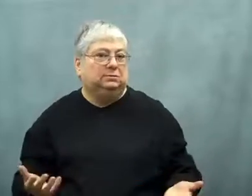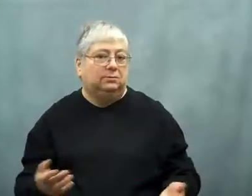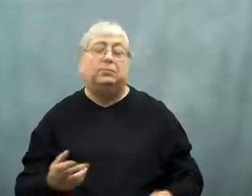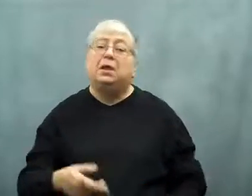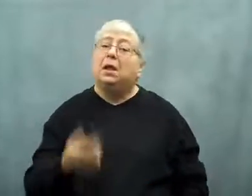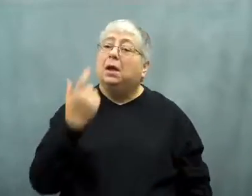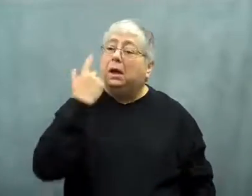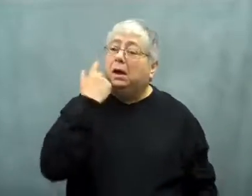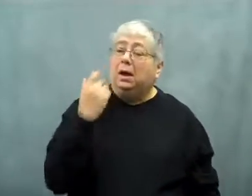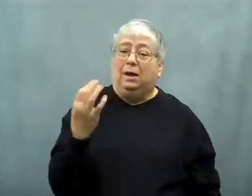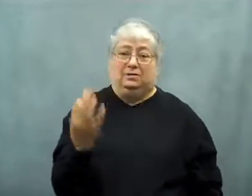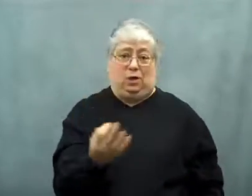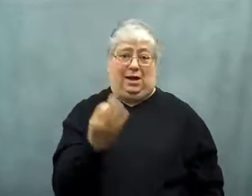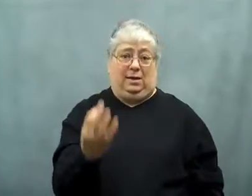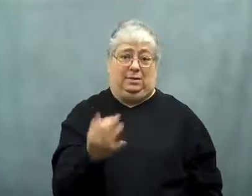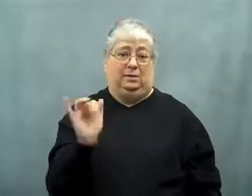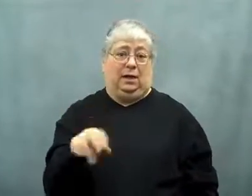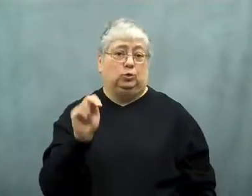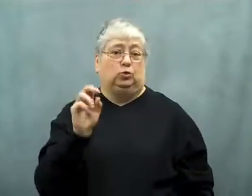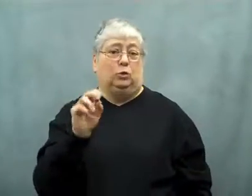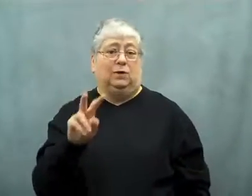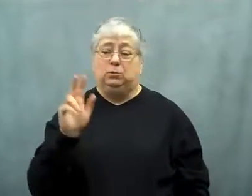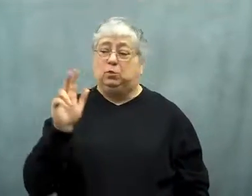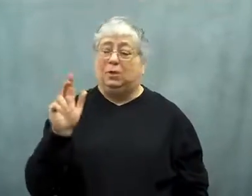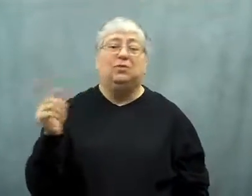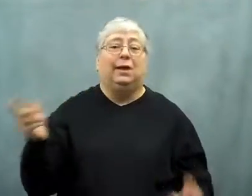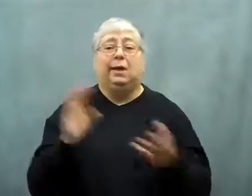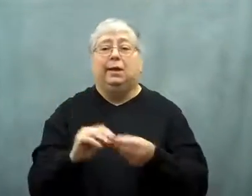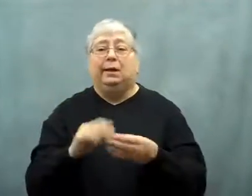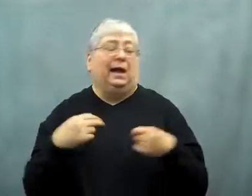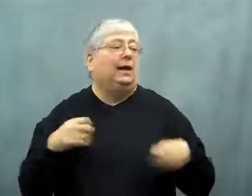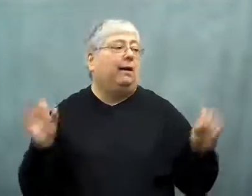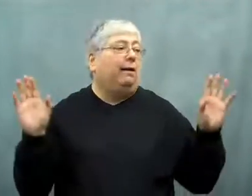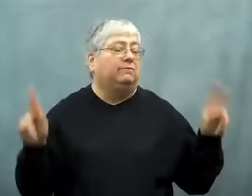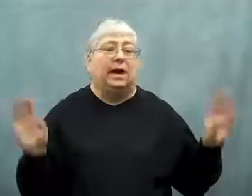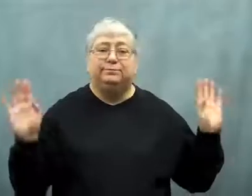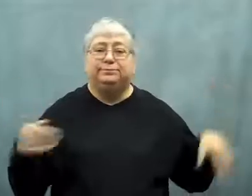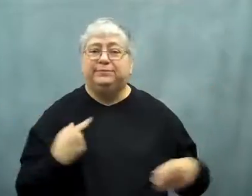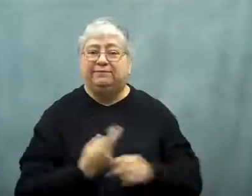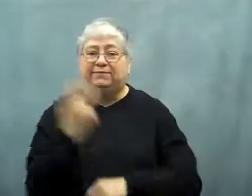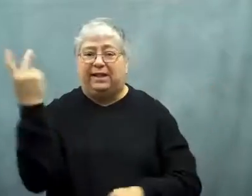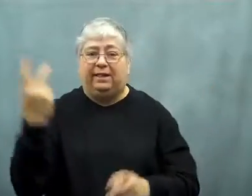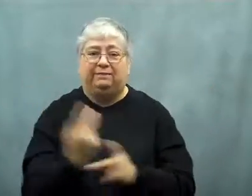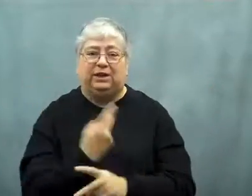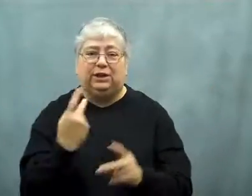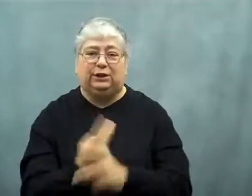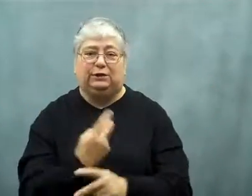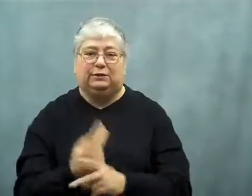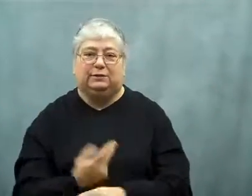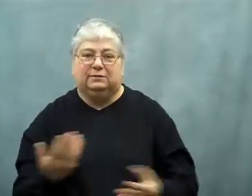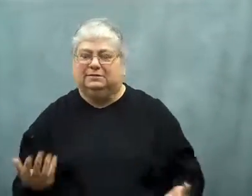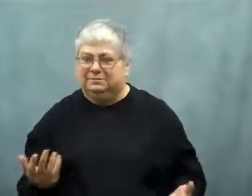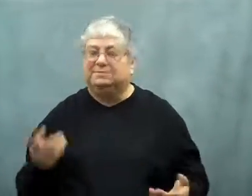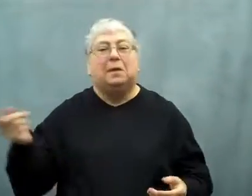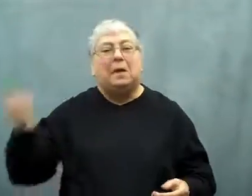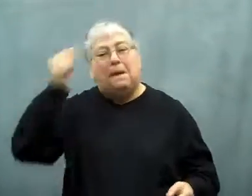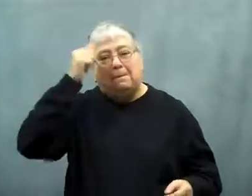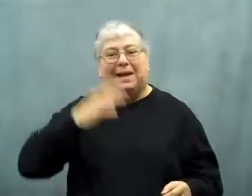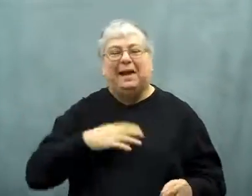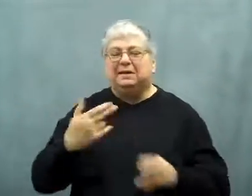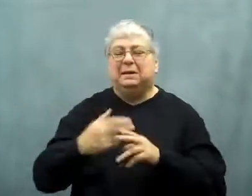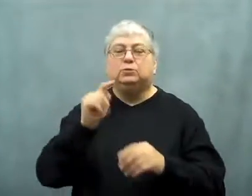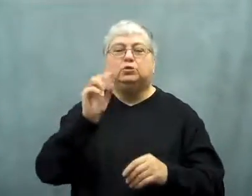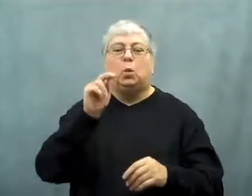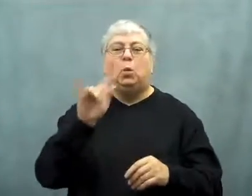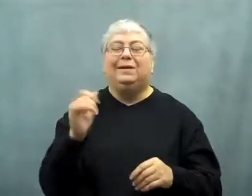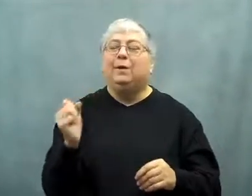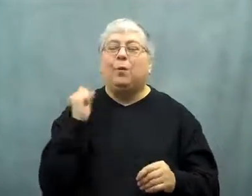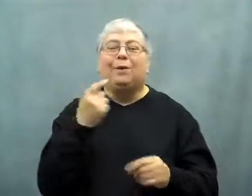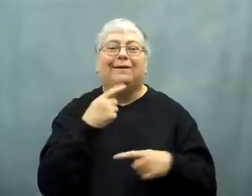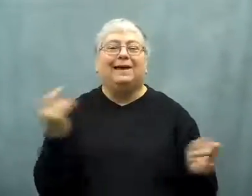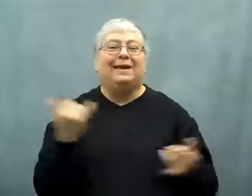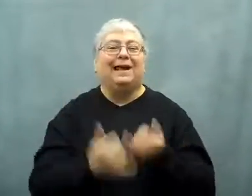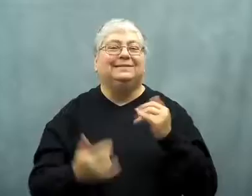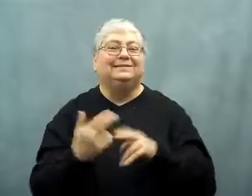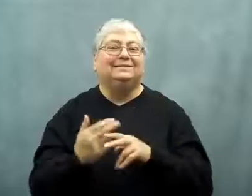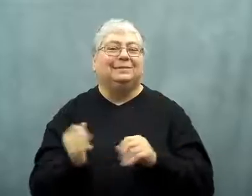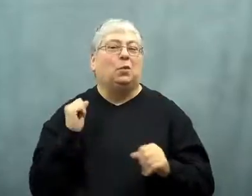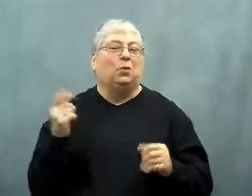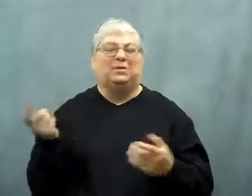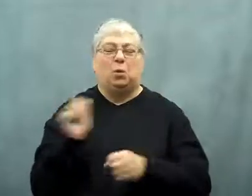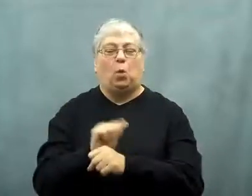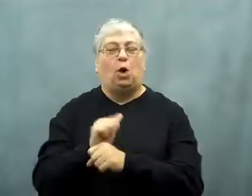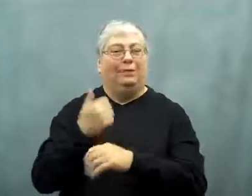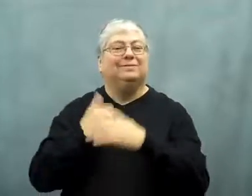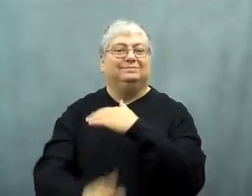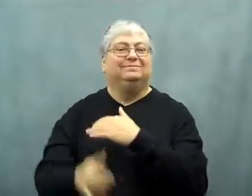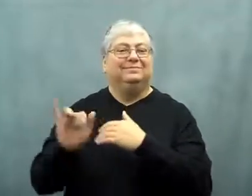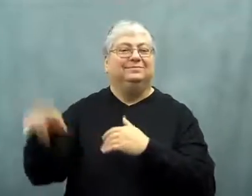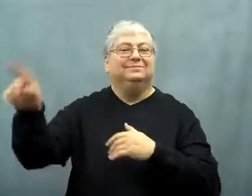On Friday, November 23, they gave up and said they couldn't break the code.